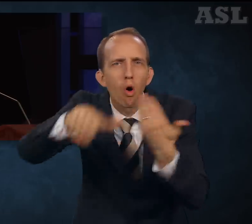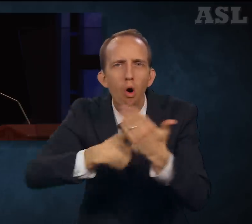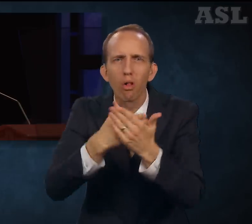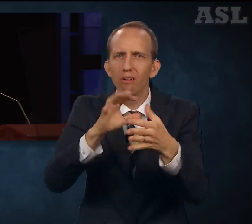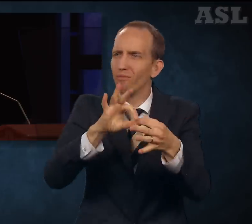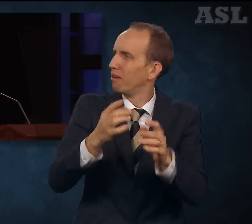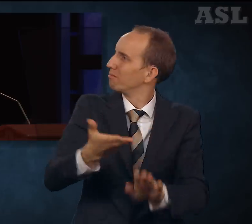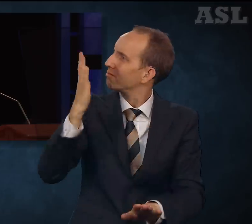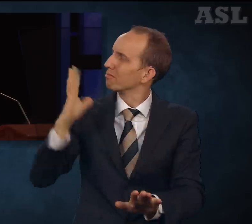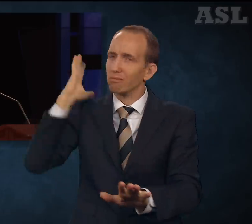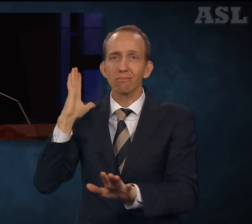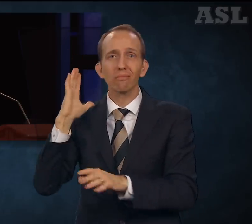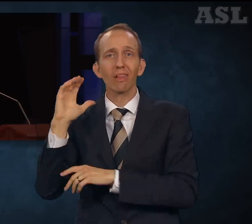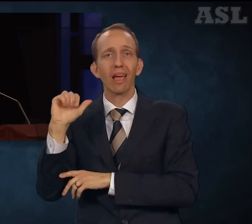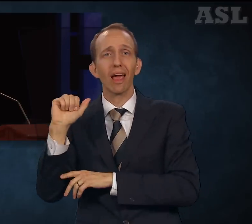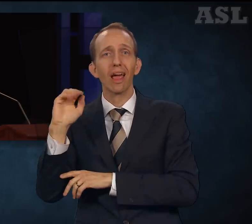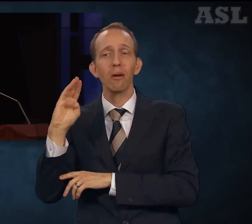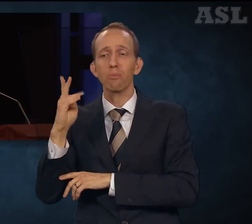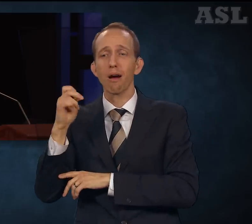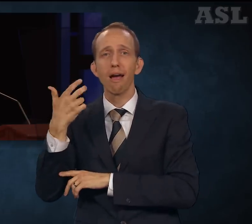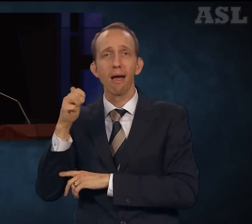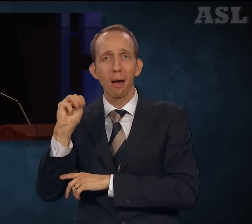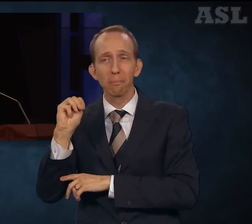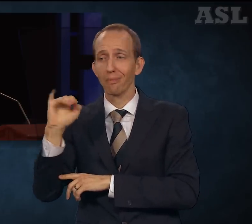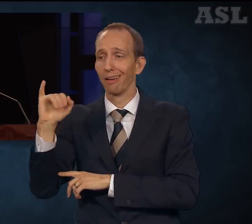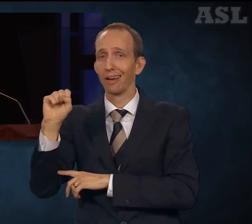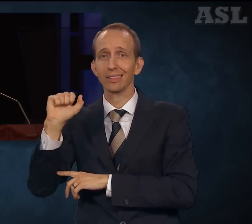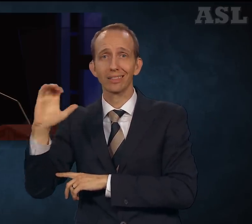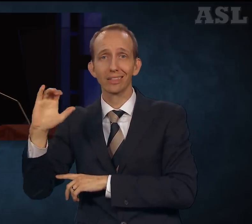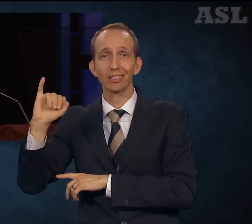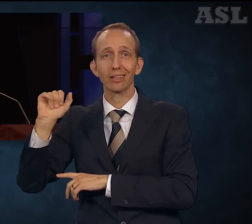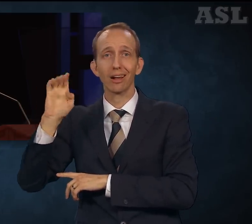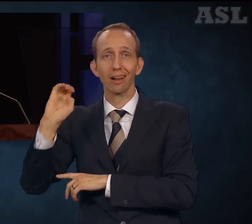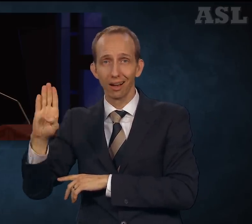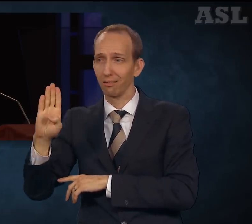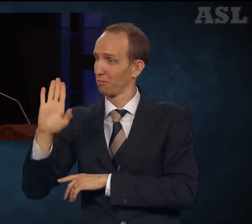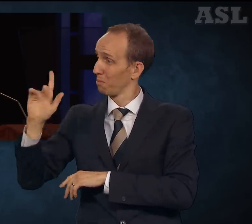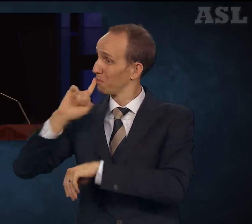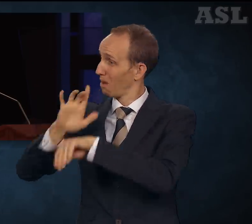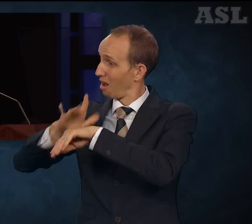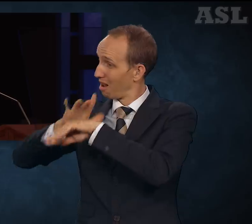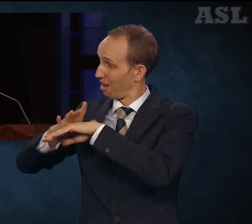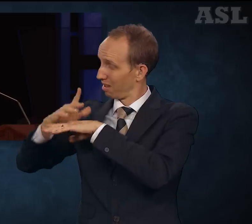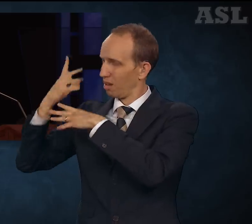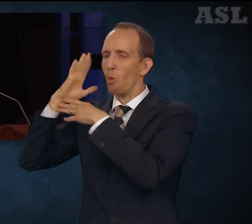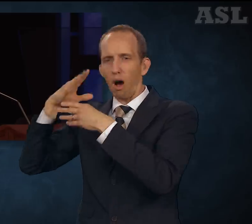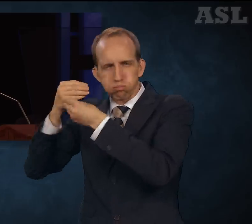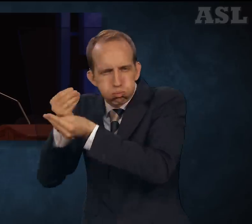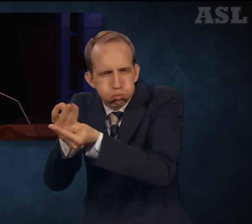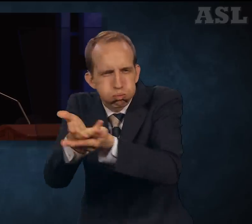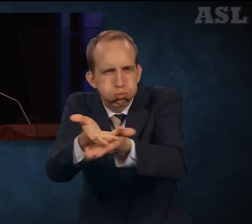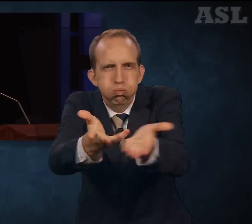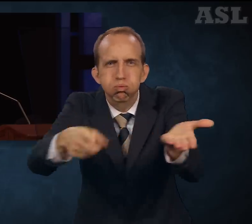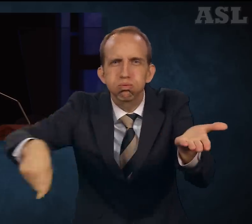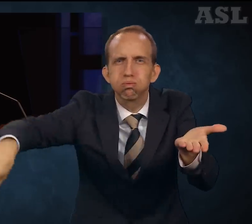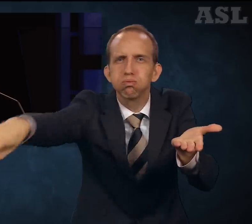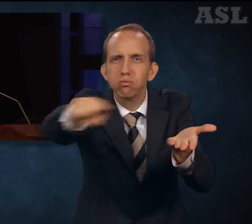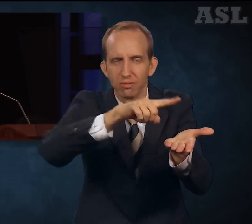BLESSINGS THAT GOD PROMISED